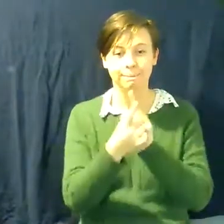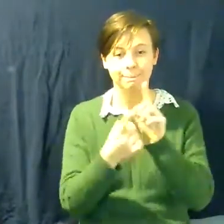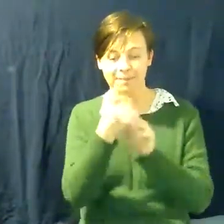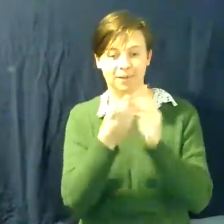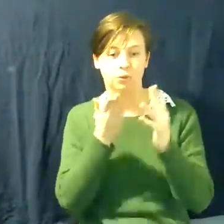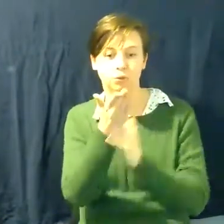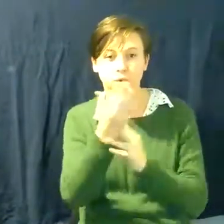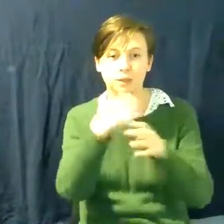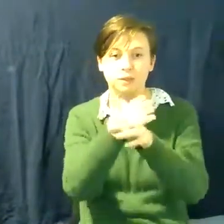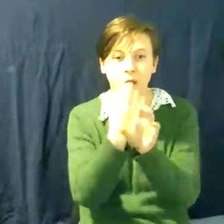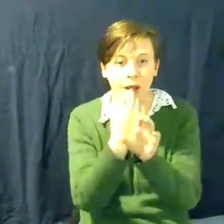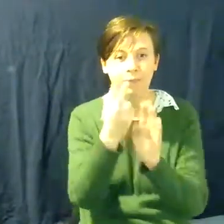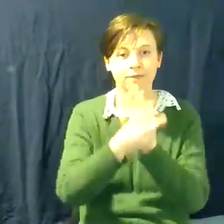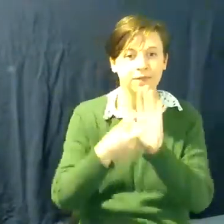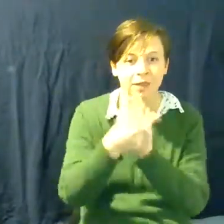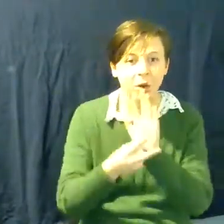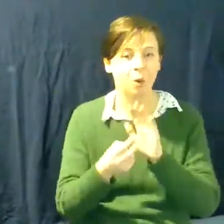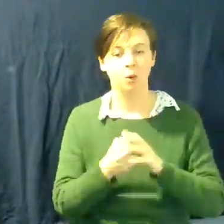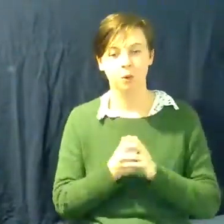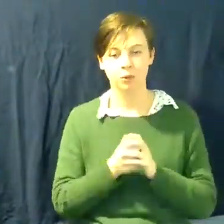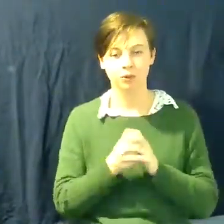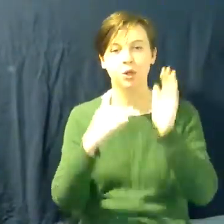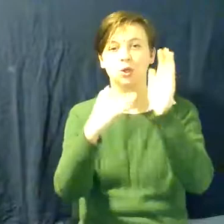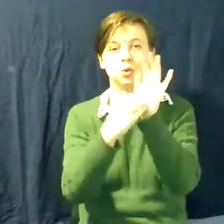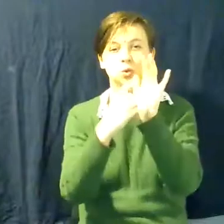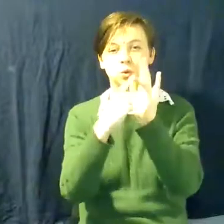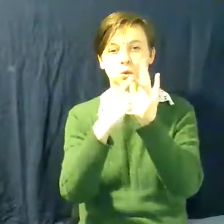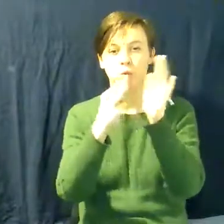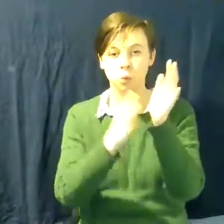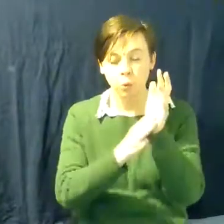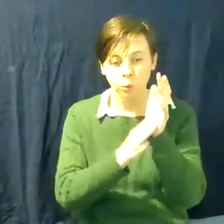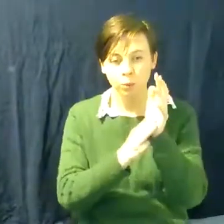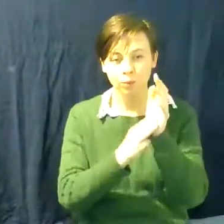of technology we can meet virtually and remote